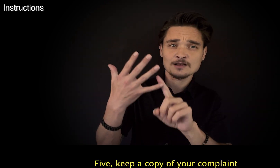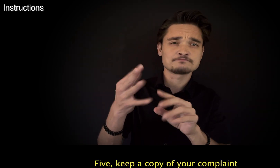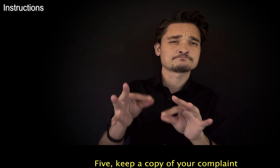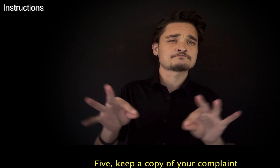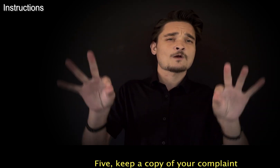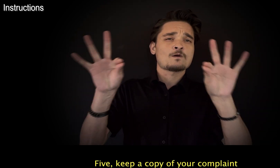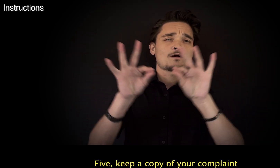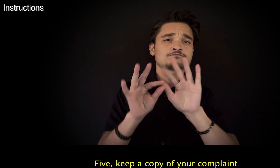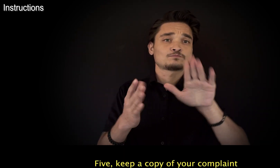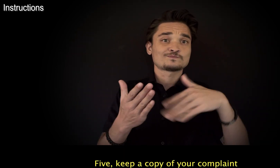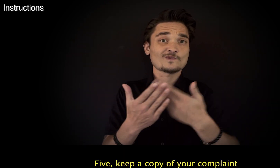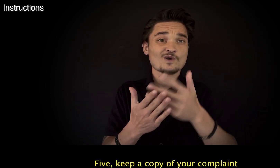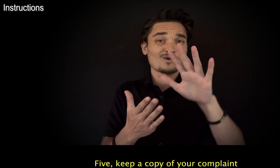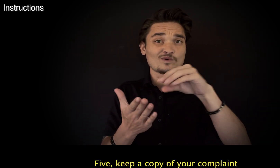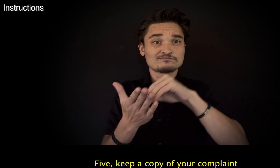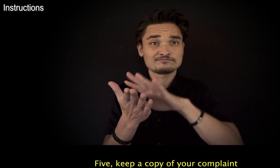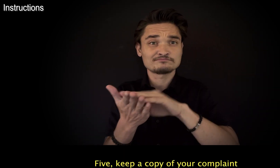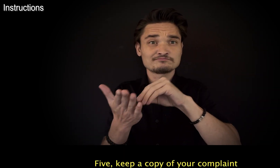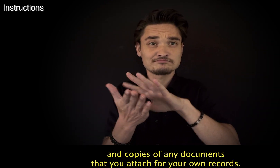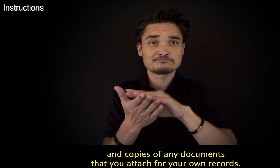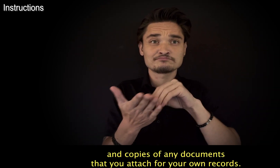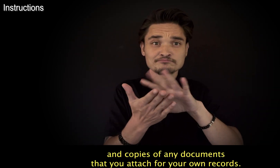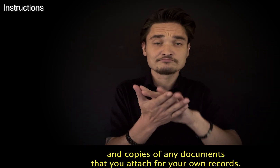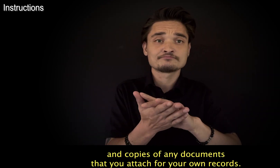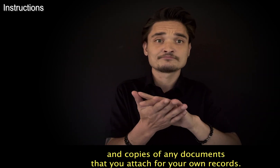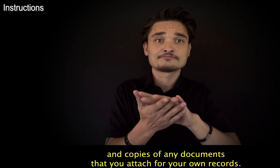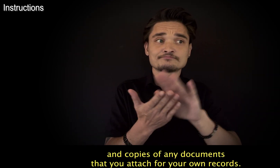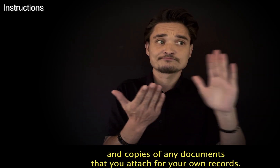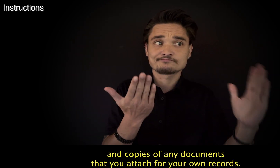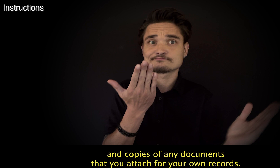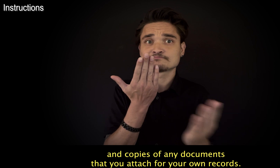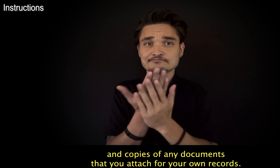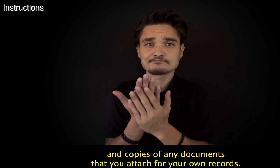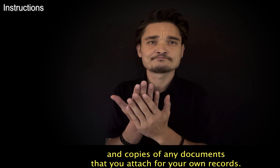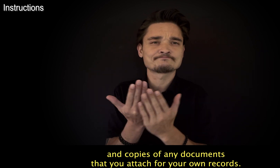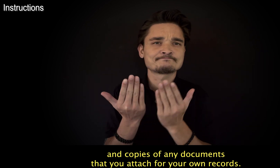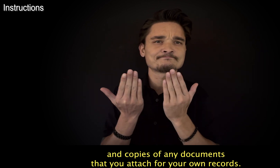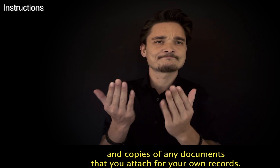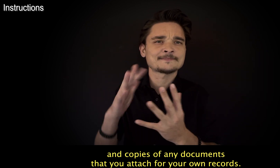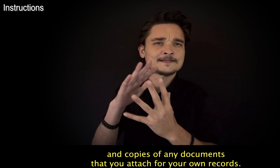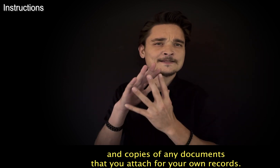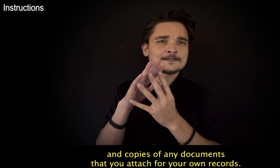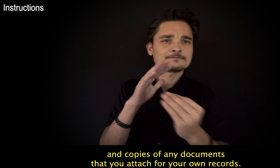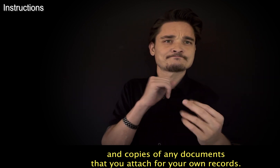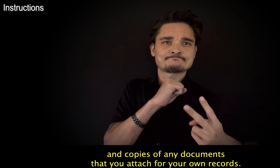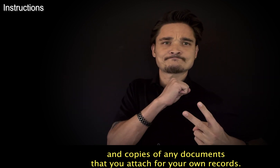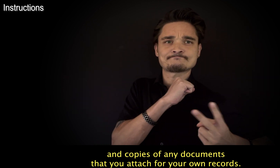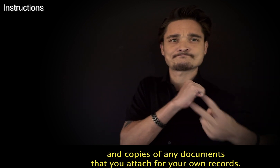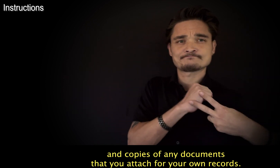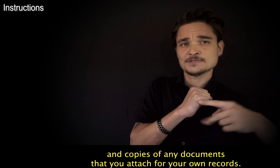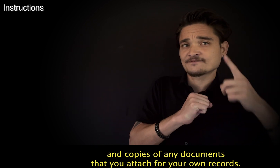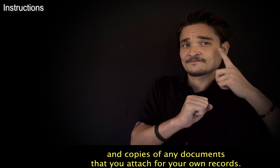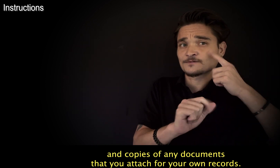Five, keep a copy of your complaint and copies of any documents that you attach for your own records.